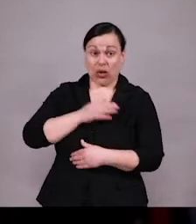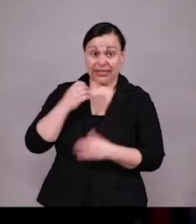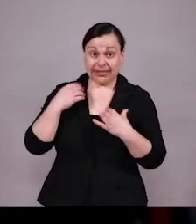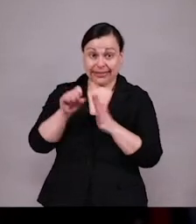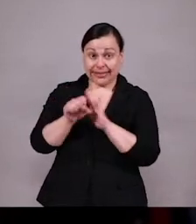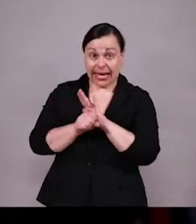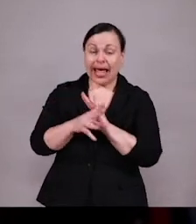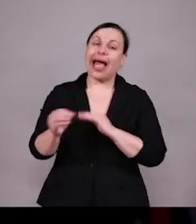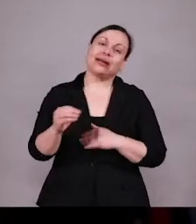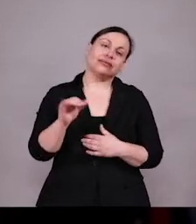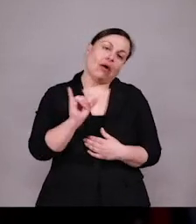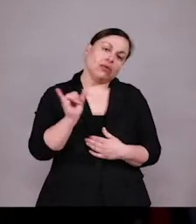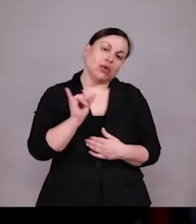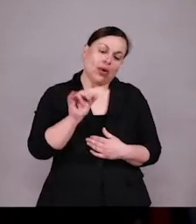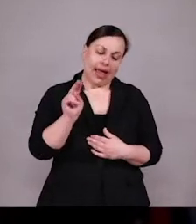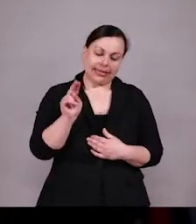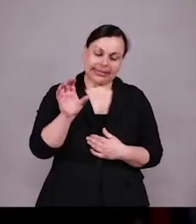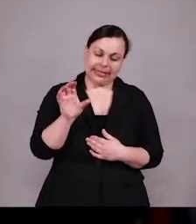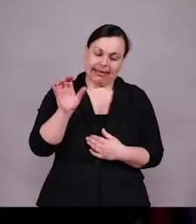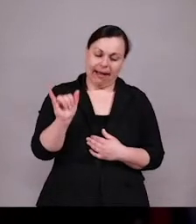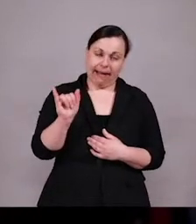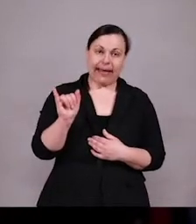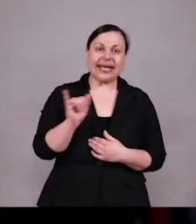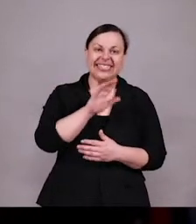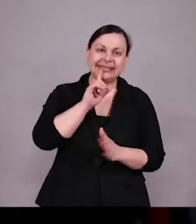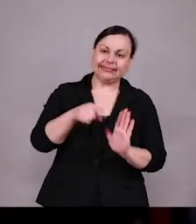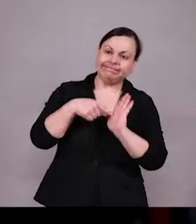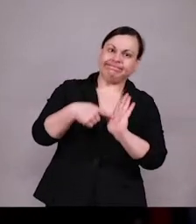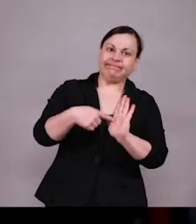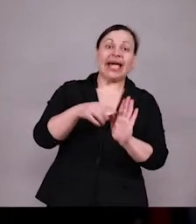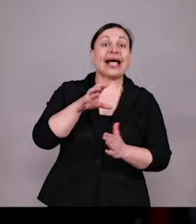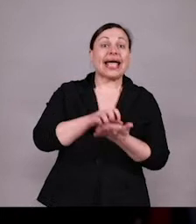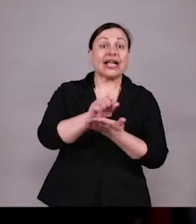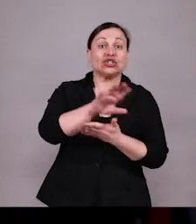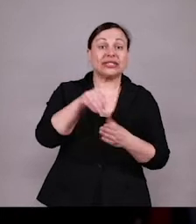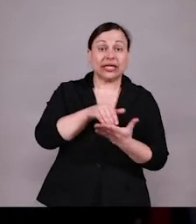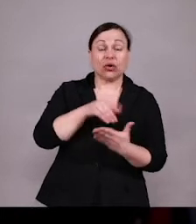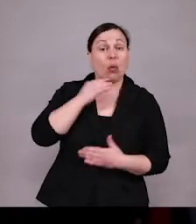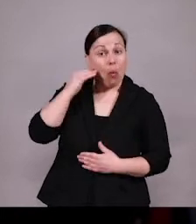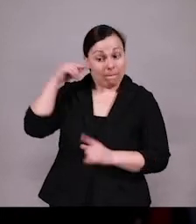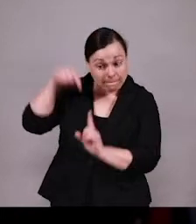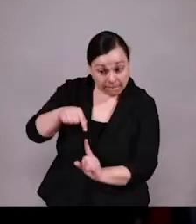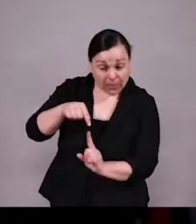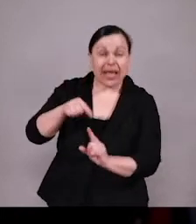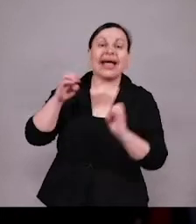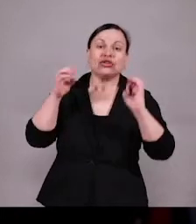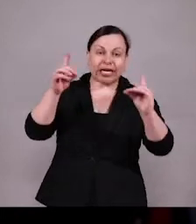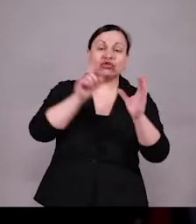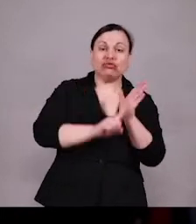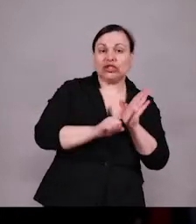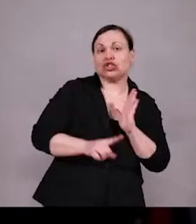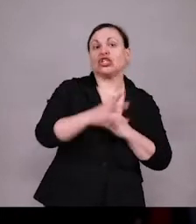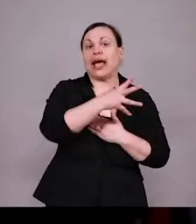and home to New Mexico’s only NCI designated Comprehensive Cancer Center—education, research, and